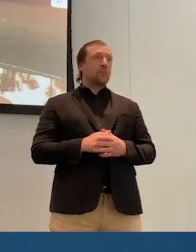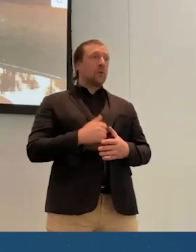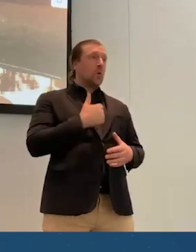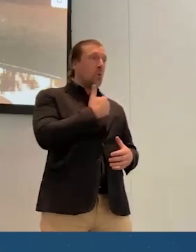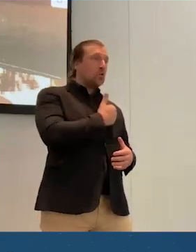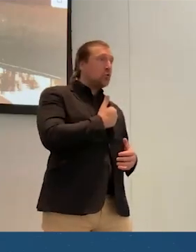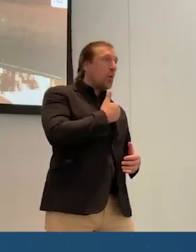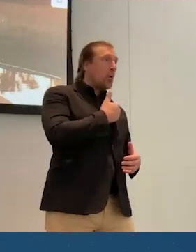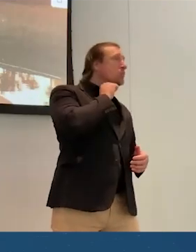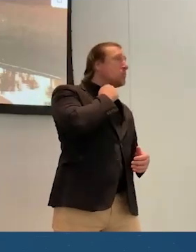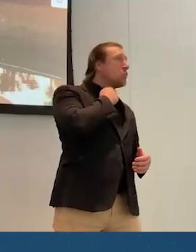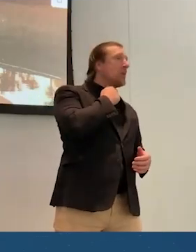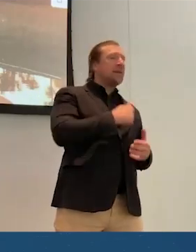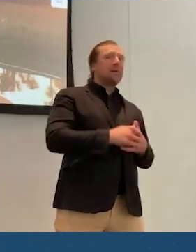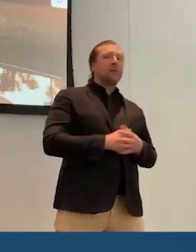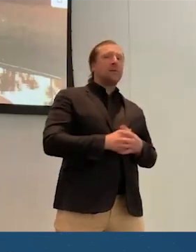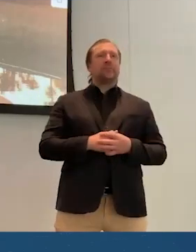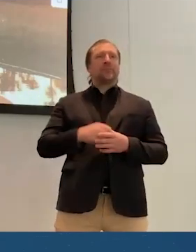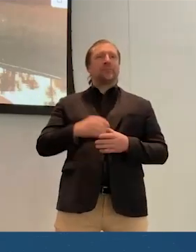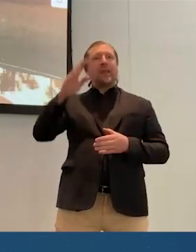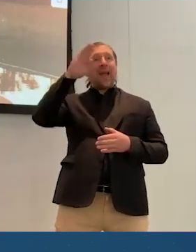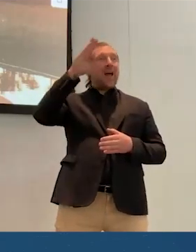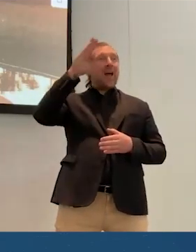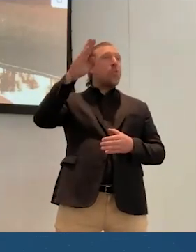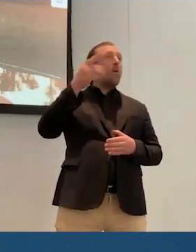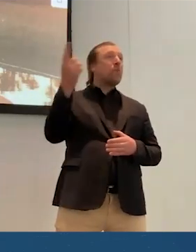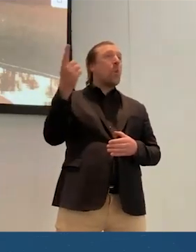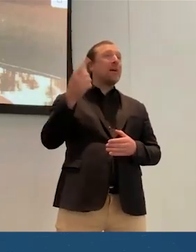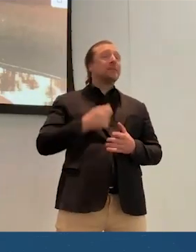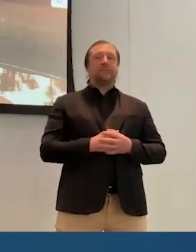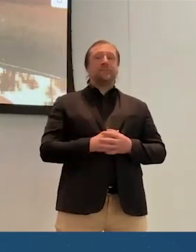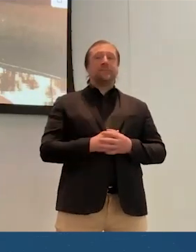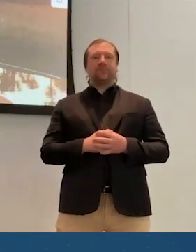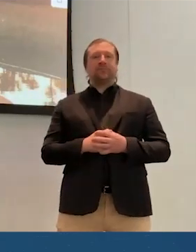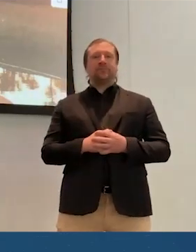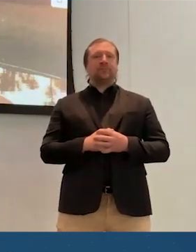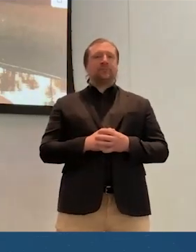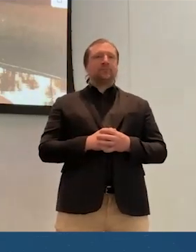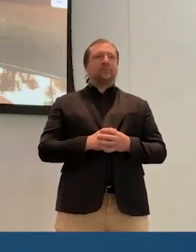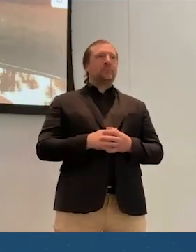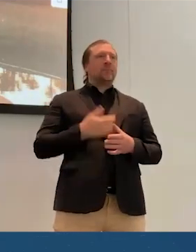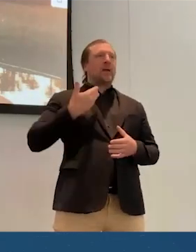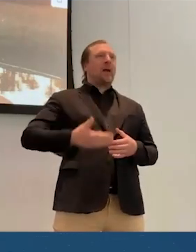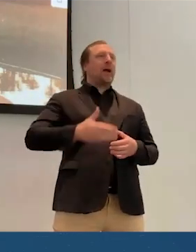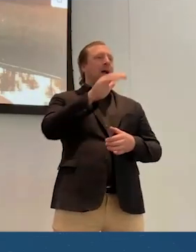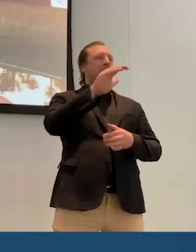Hello, everyone. My name is Atieh Taheri.